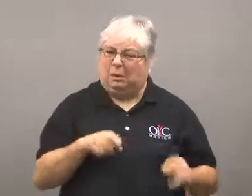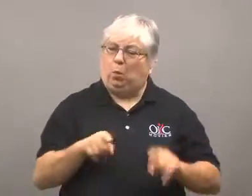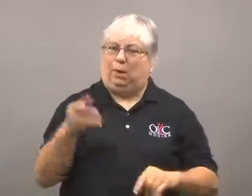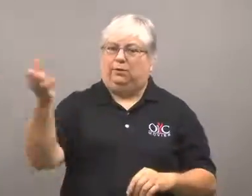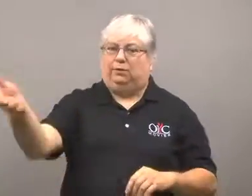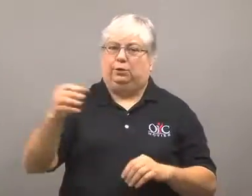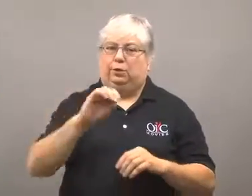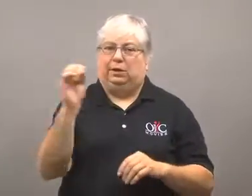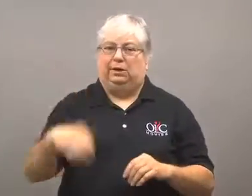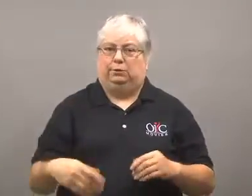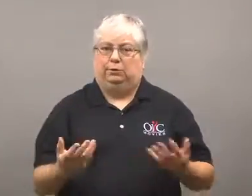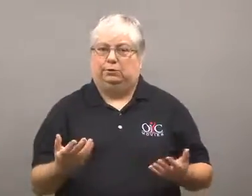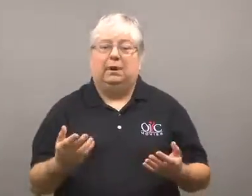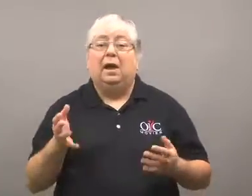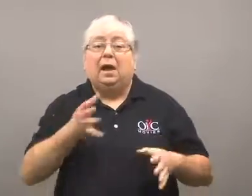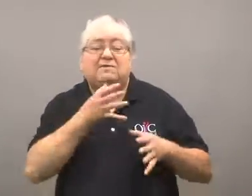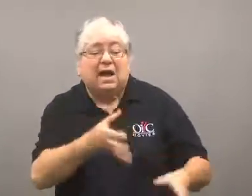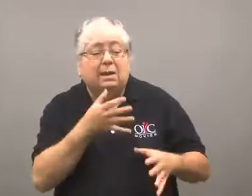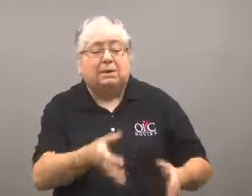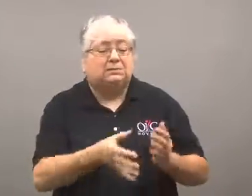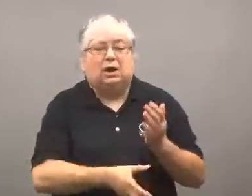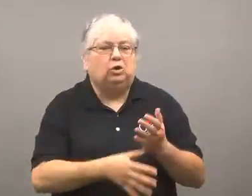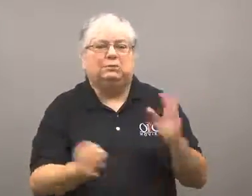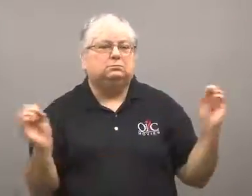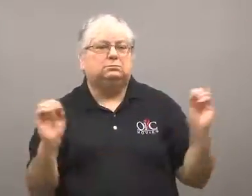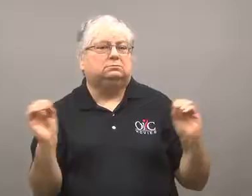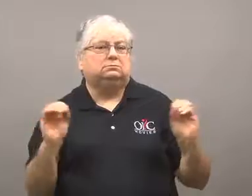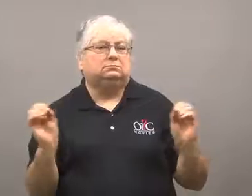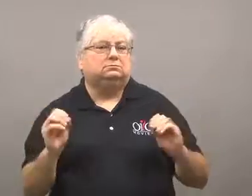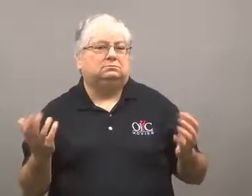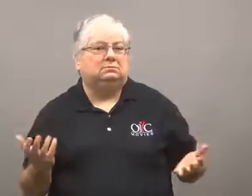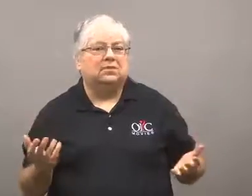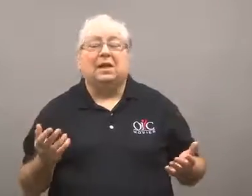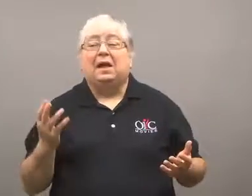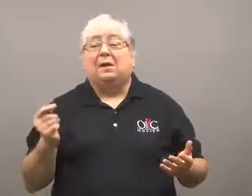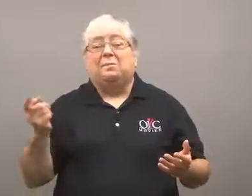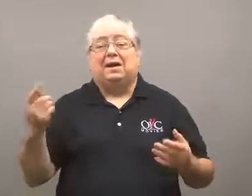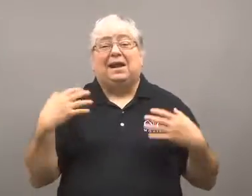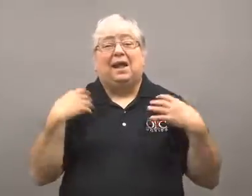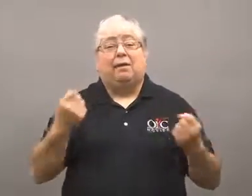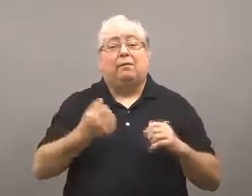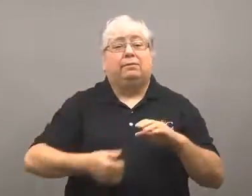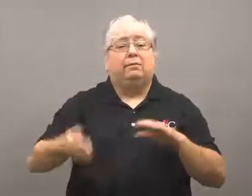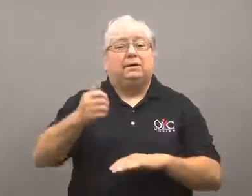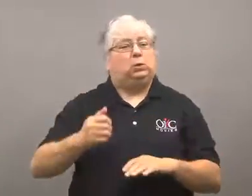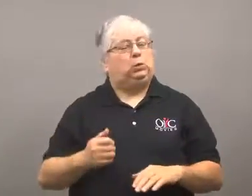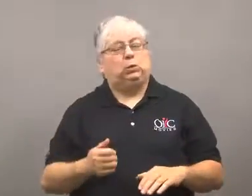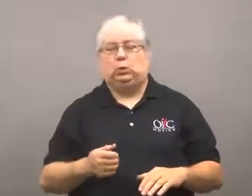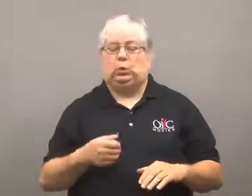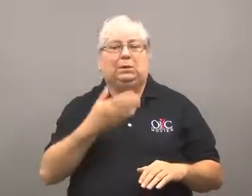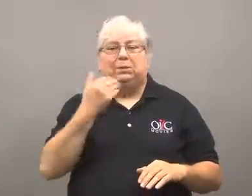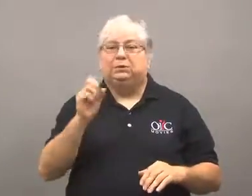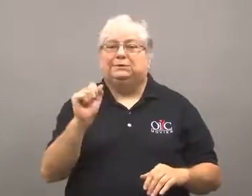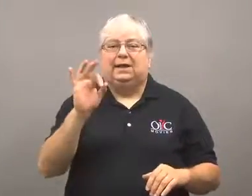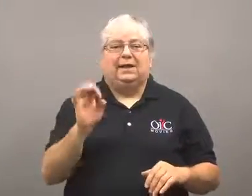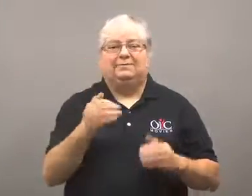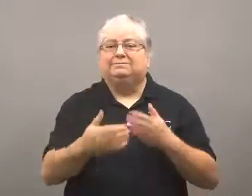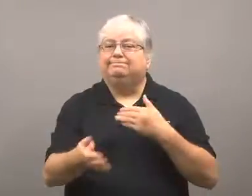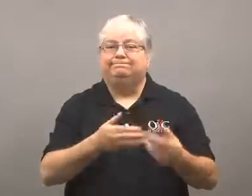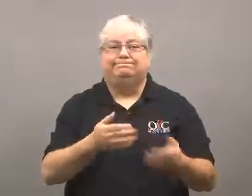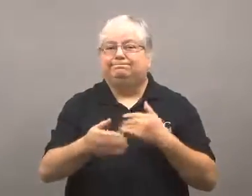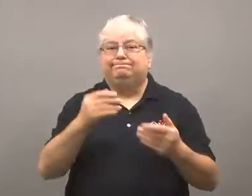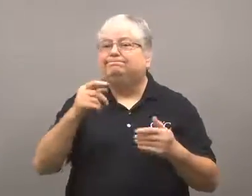during her visit to Ohio. She was not vomiting and didn't have diarrhea.